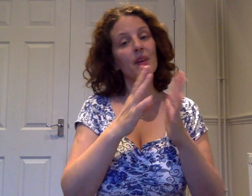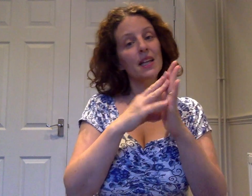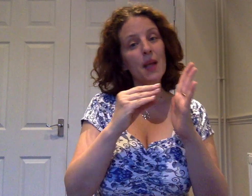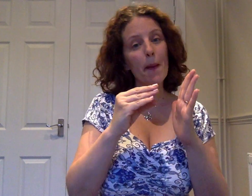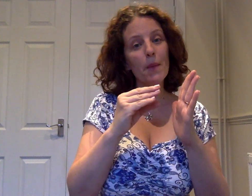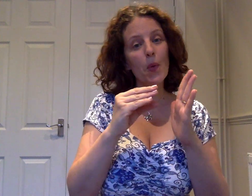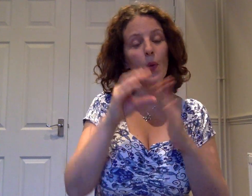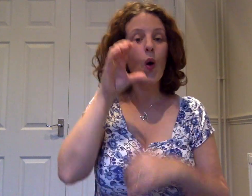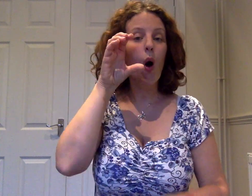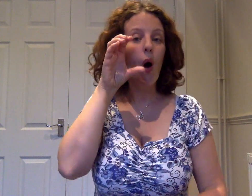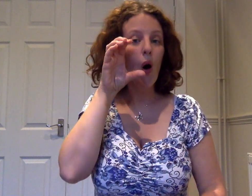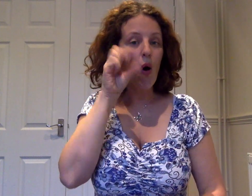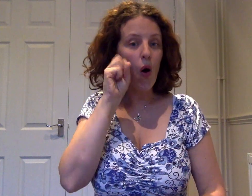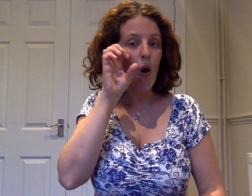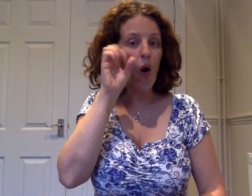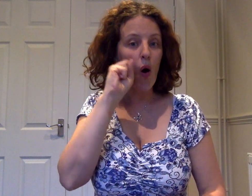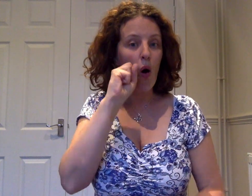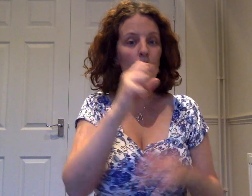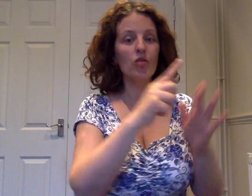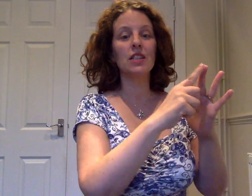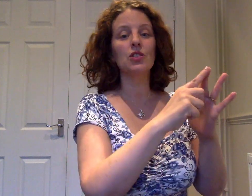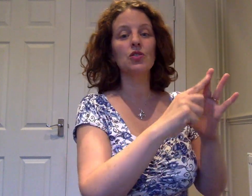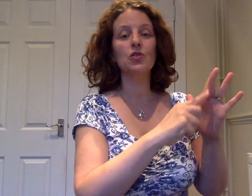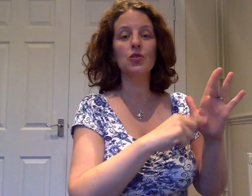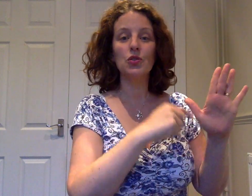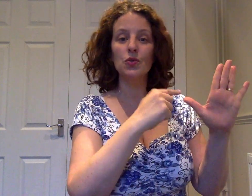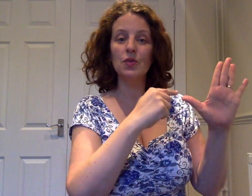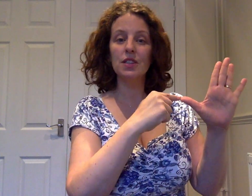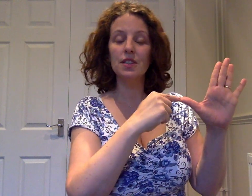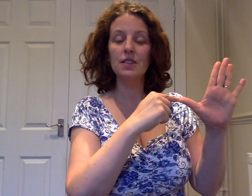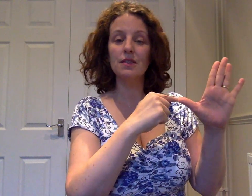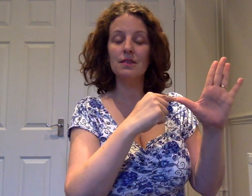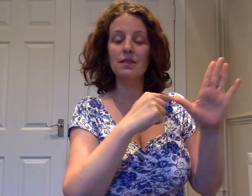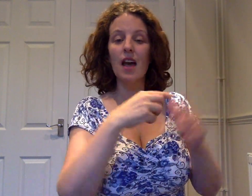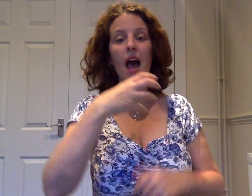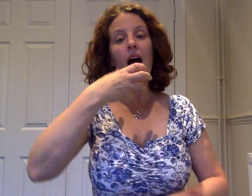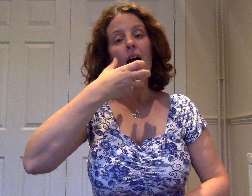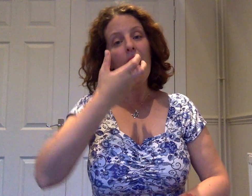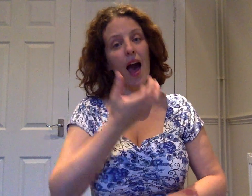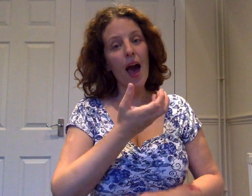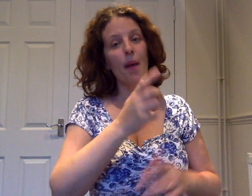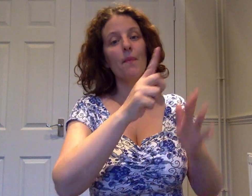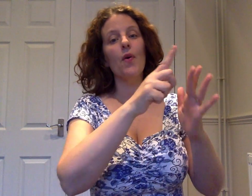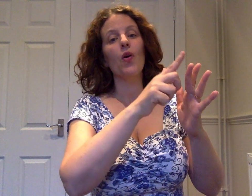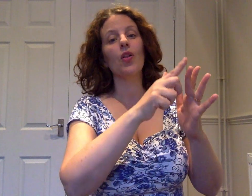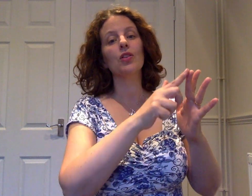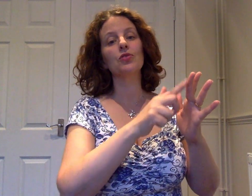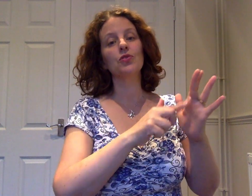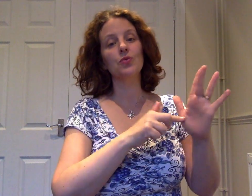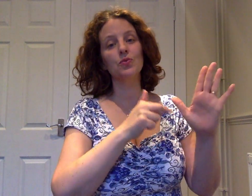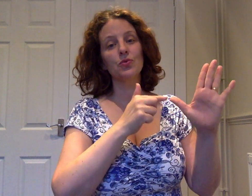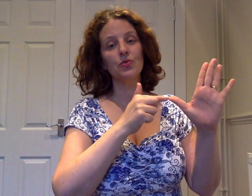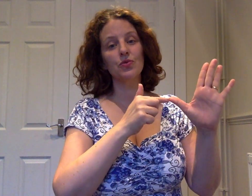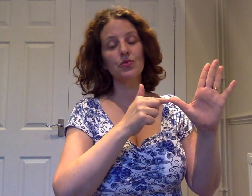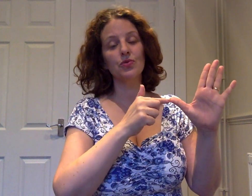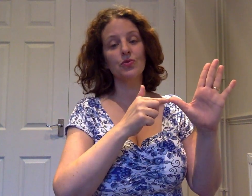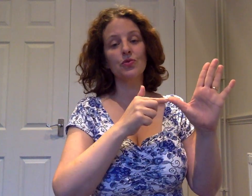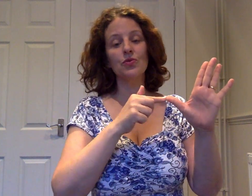Example Orange Juice Apple Juice